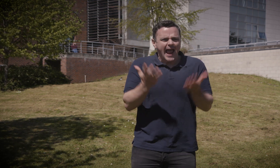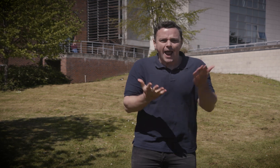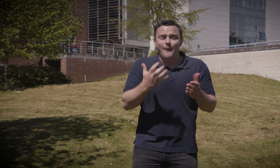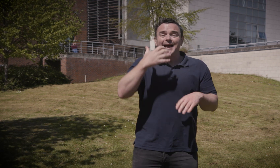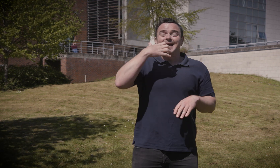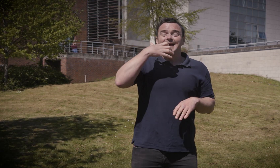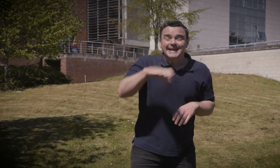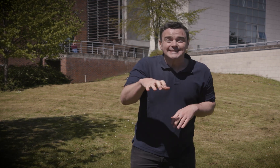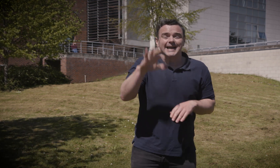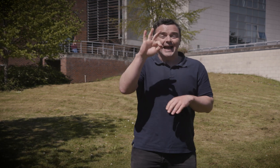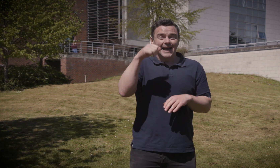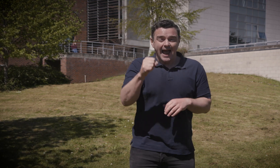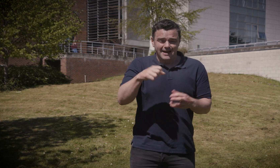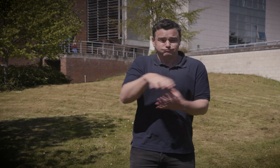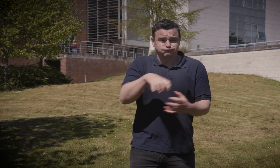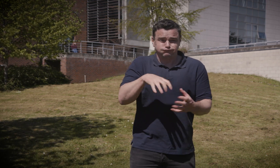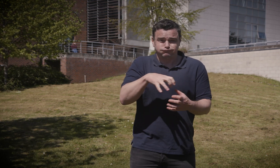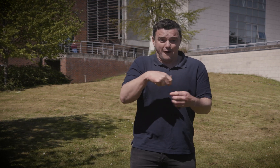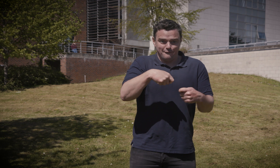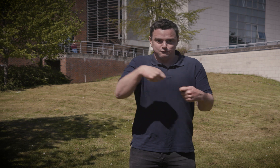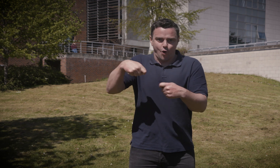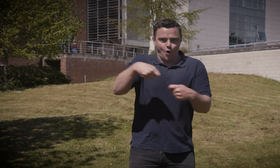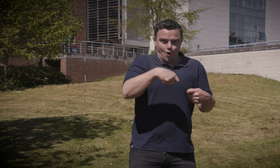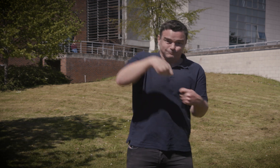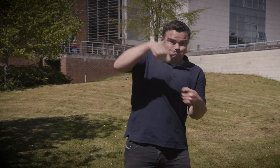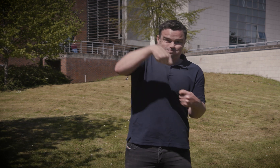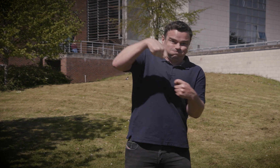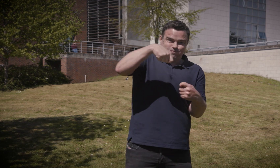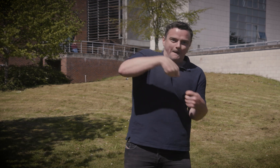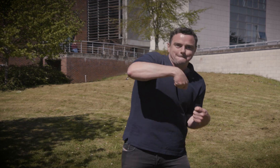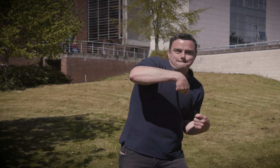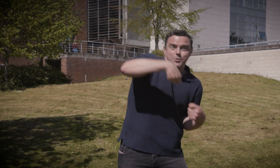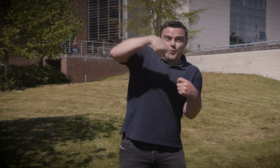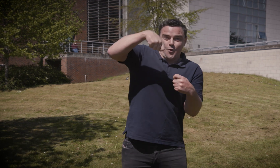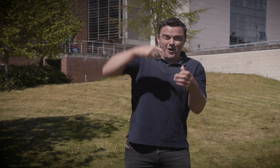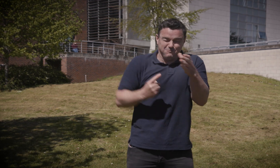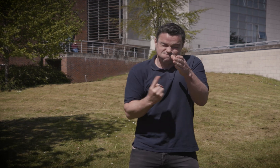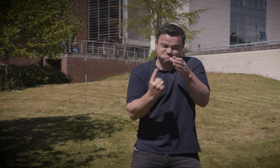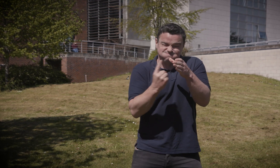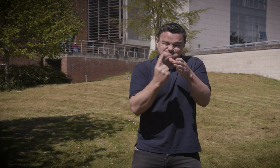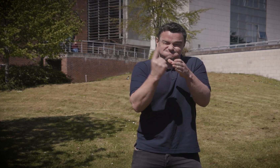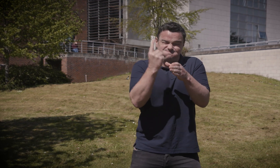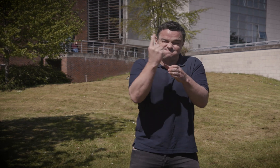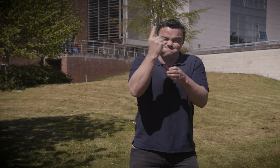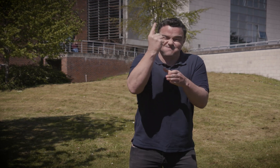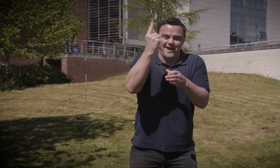It uses a great blast of gases and heat to create a force upwards that is stronger than the force of gravity pulling it down,